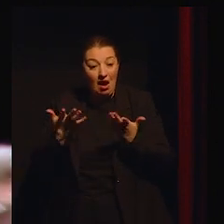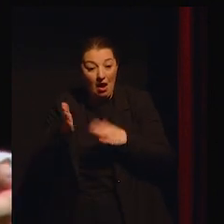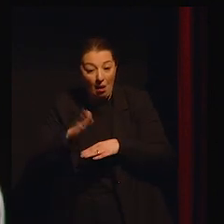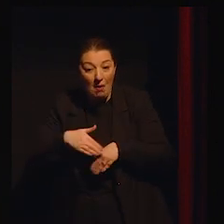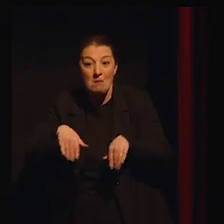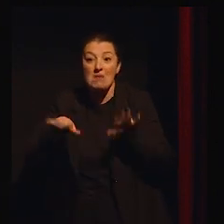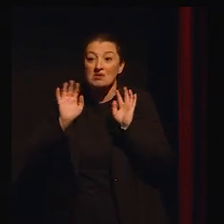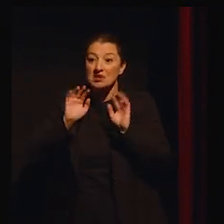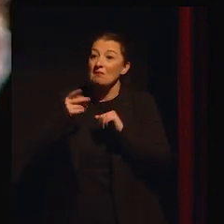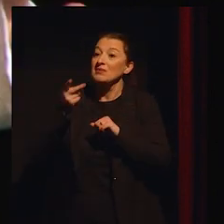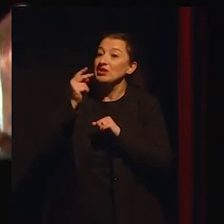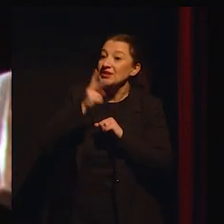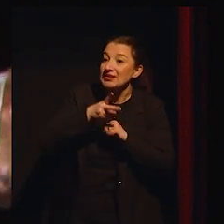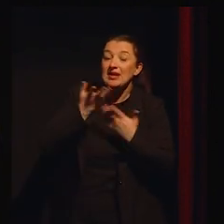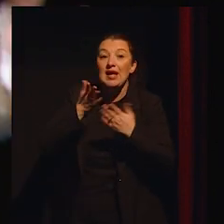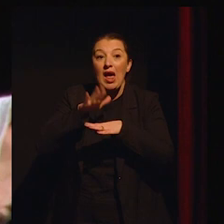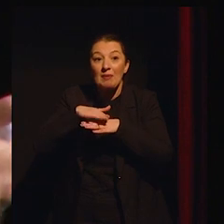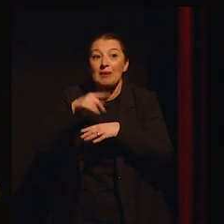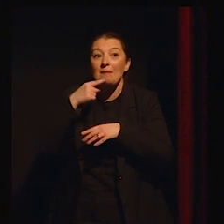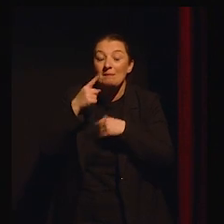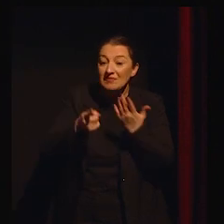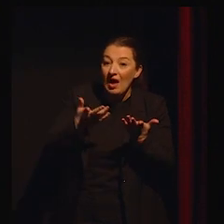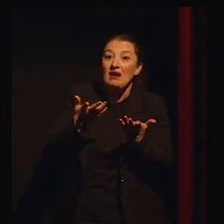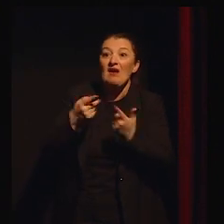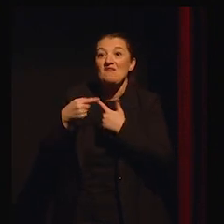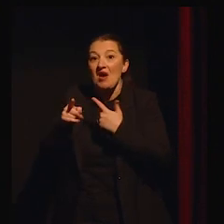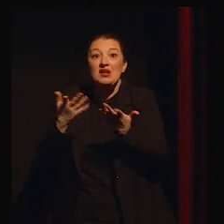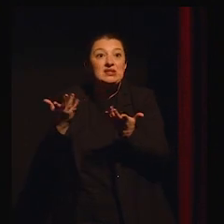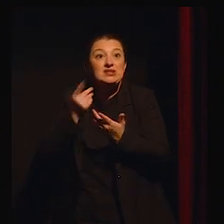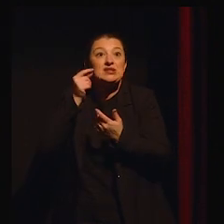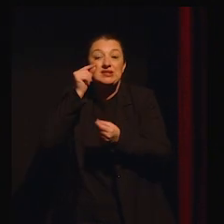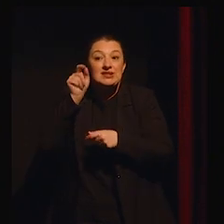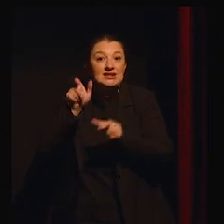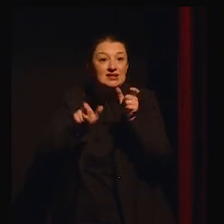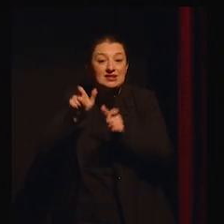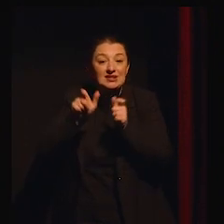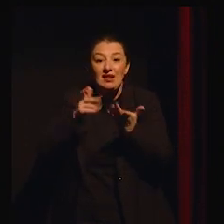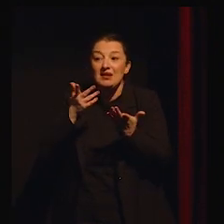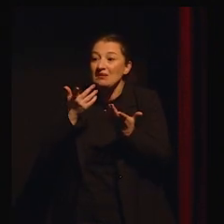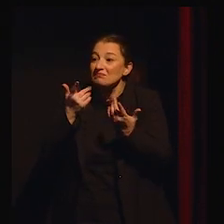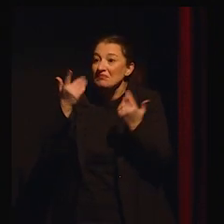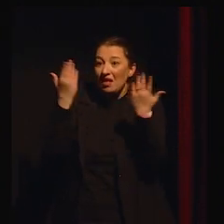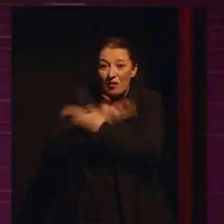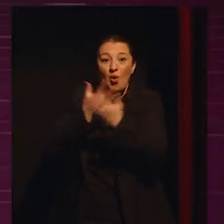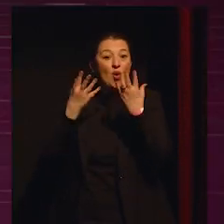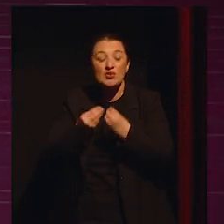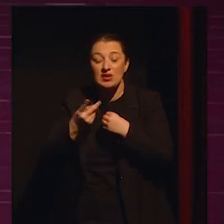and the second was what if I do it differently and people find it weird. My family was the first to give me